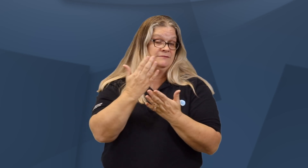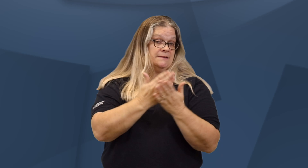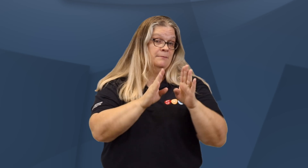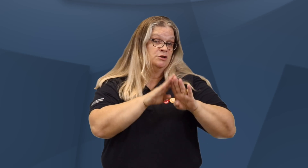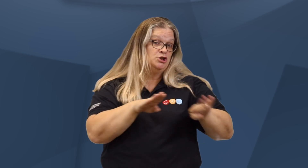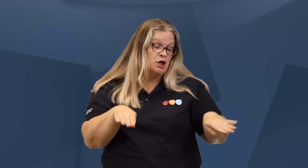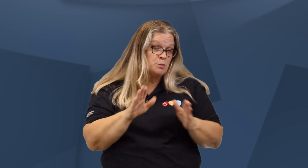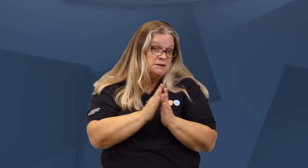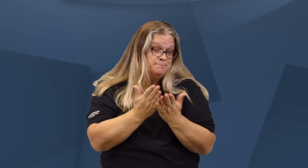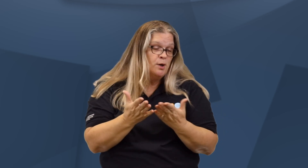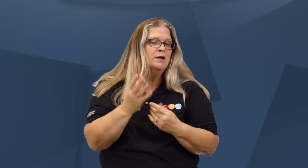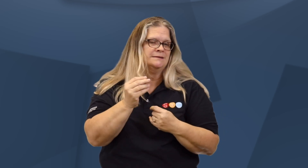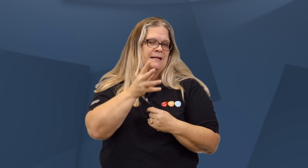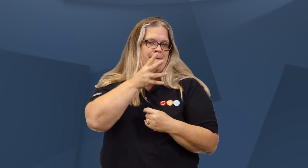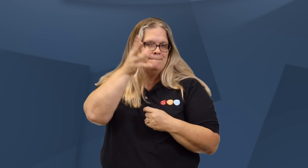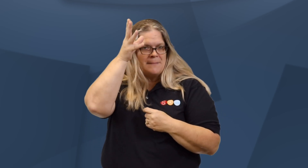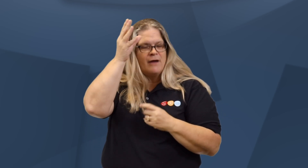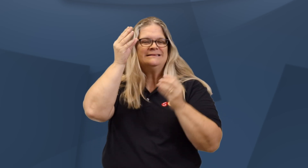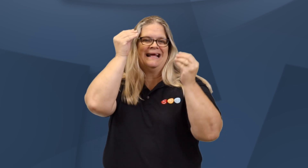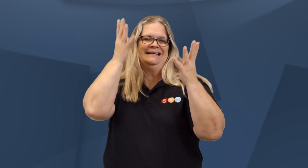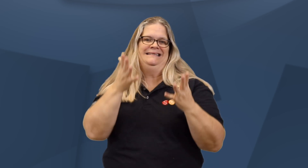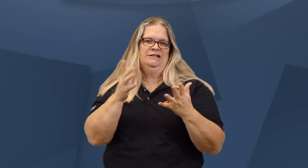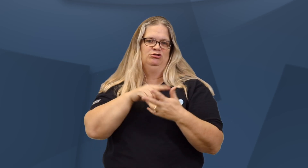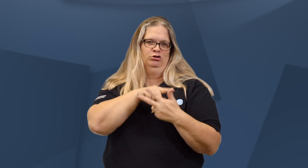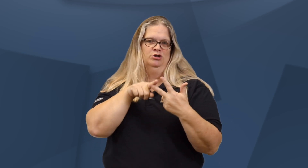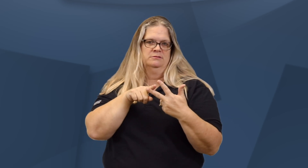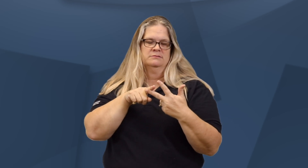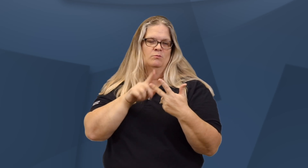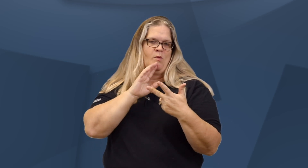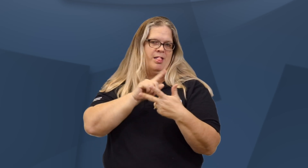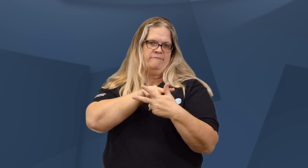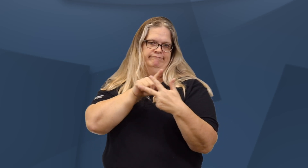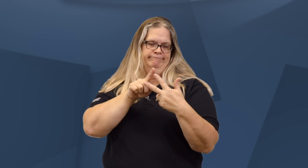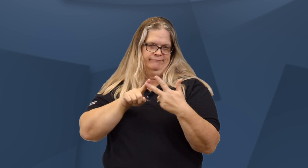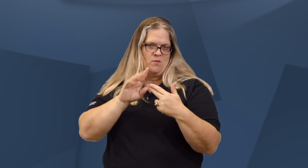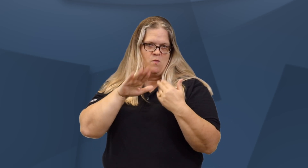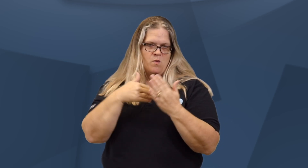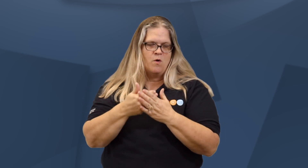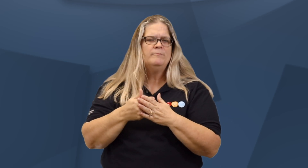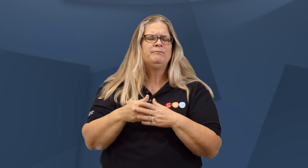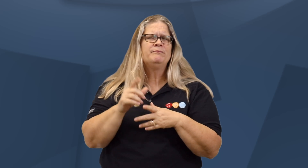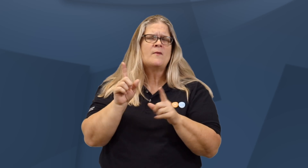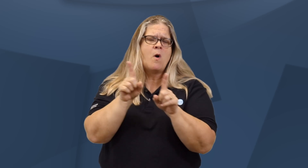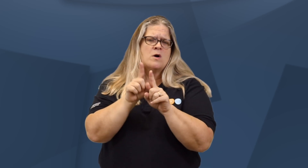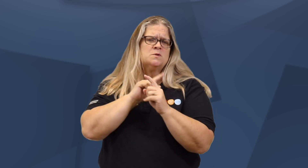We have some children's books that students, parents, and teachers will find helpful.